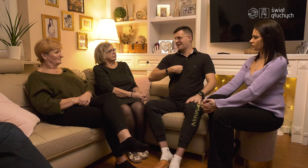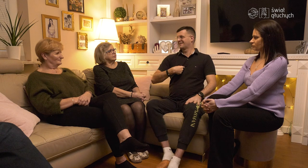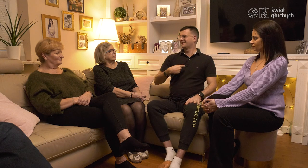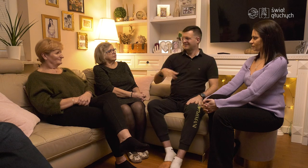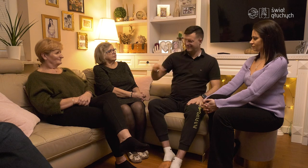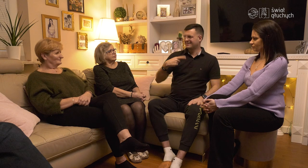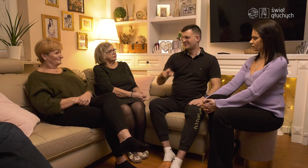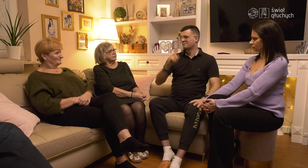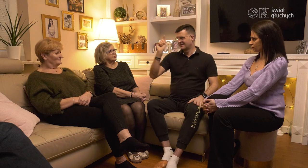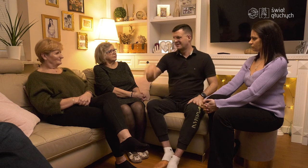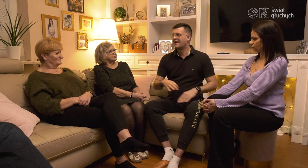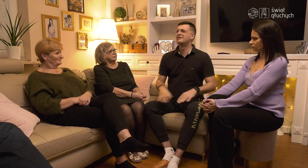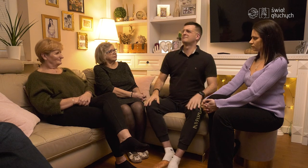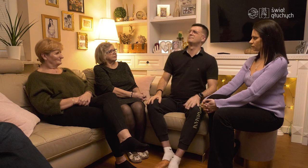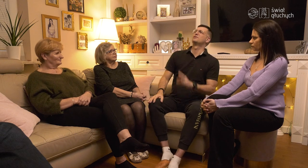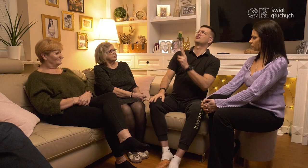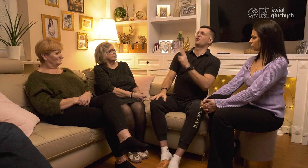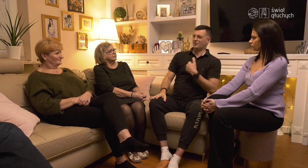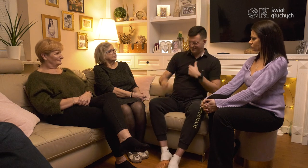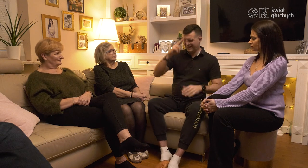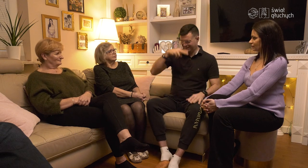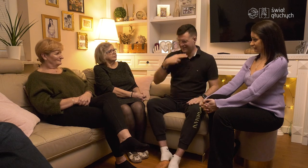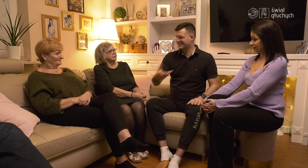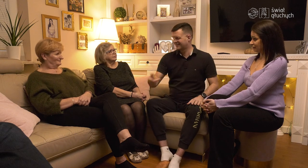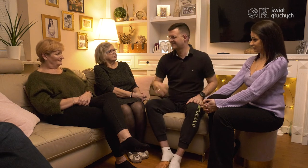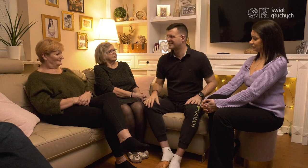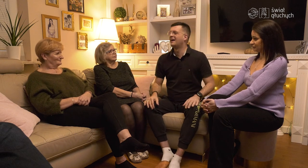I nwent with him to the doctor. He asked „Who are you?”, I said David's dad,